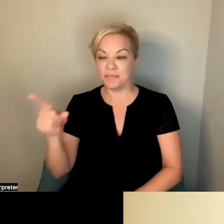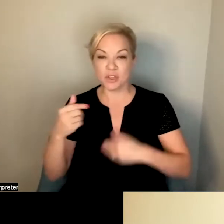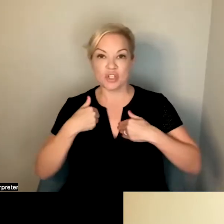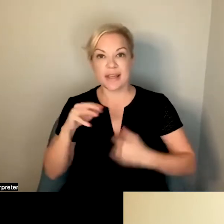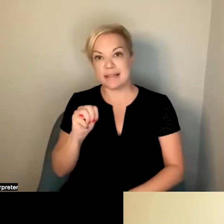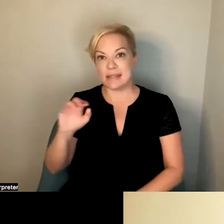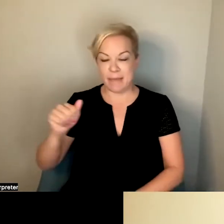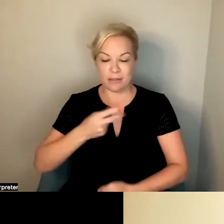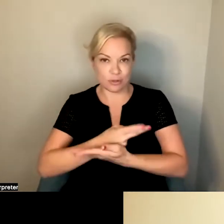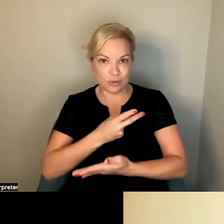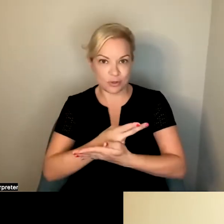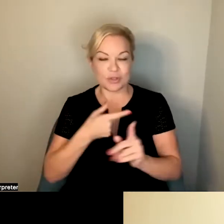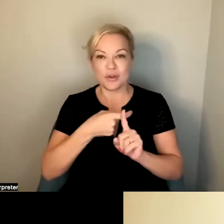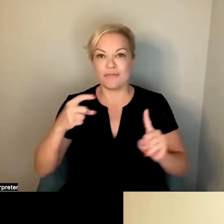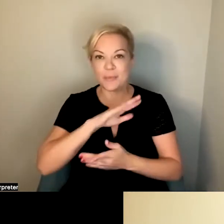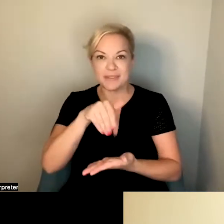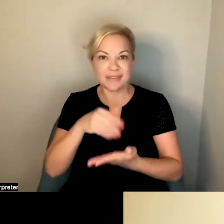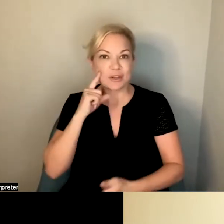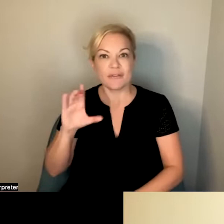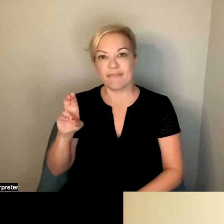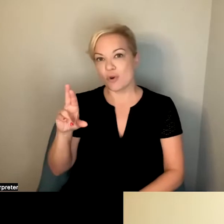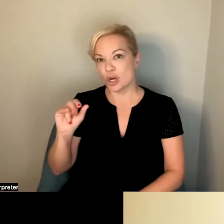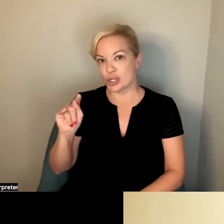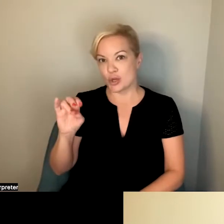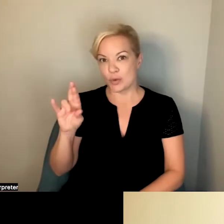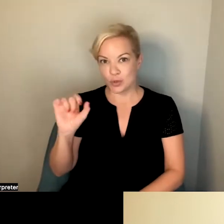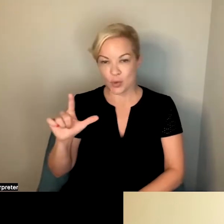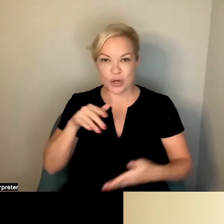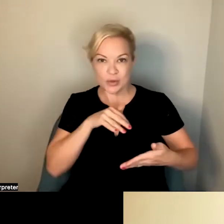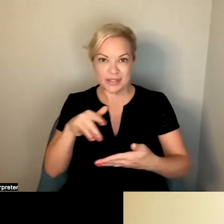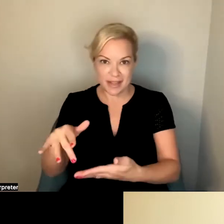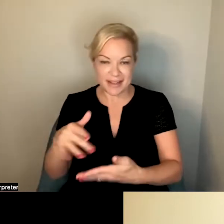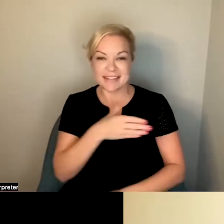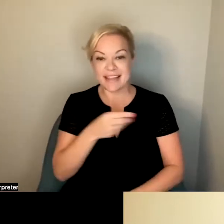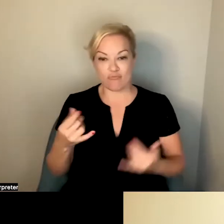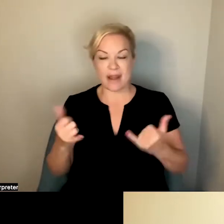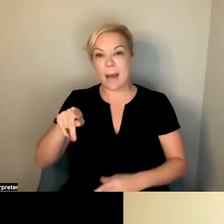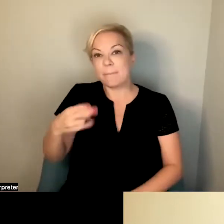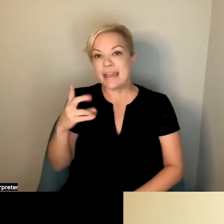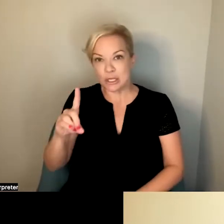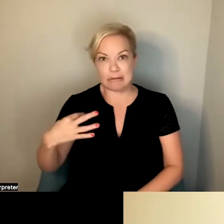Center for Curatorial Studies at Bard College and is currently a PhD candidate in History at UCLA.